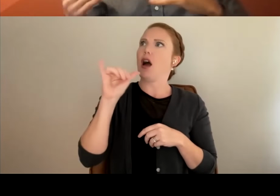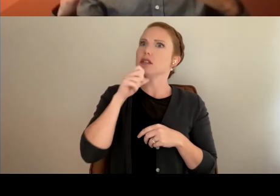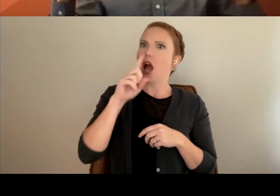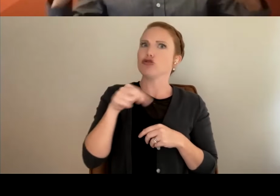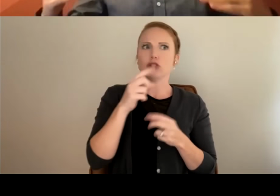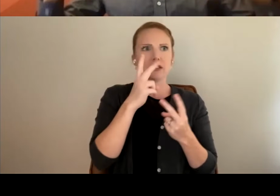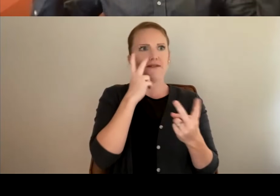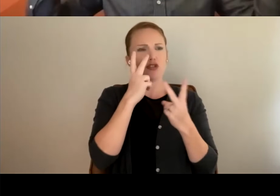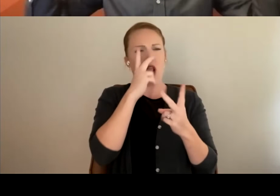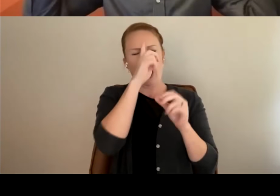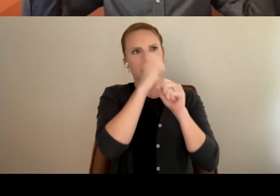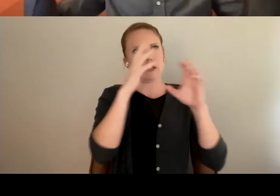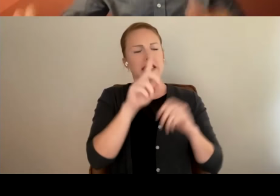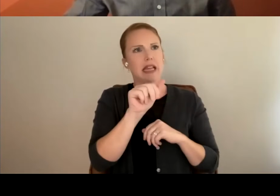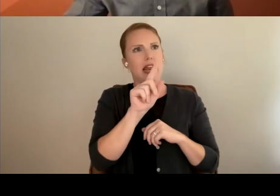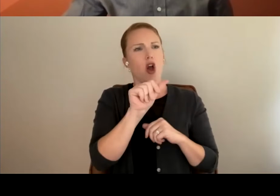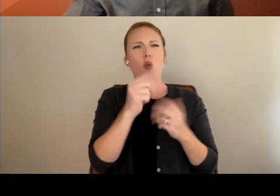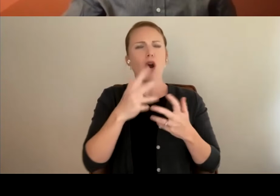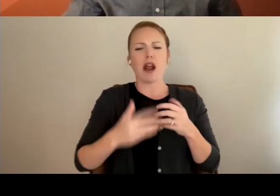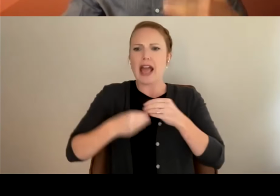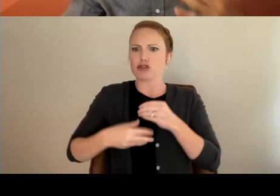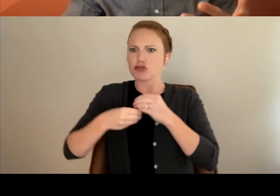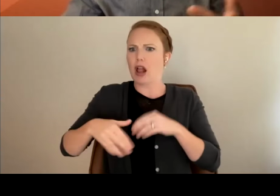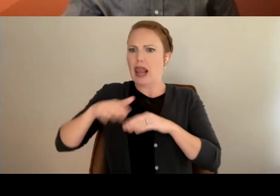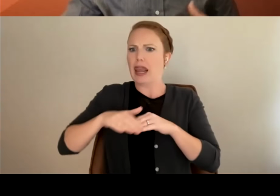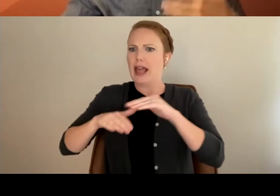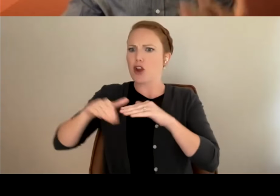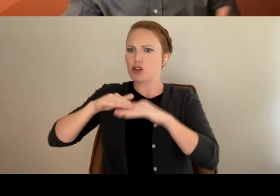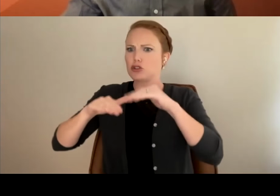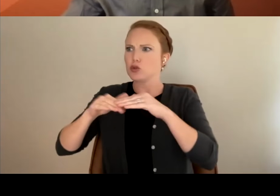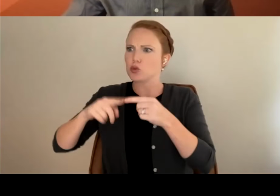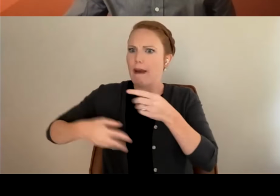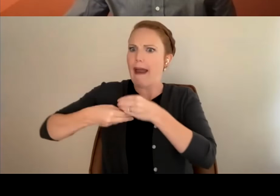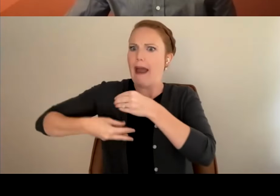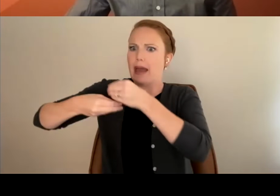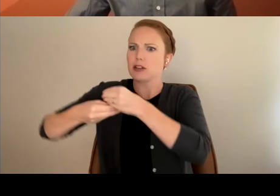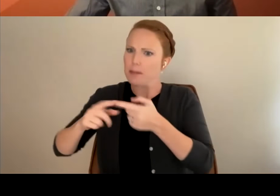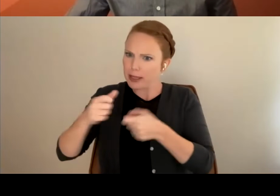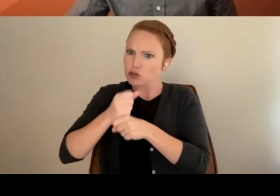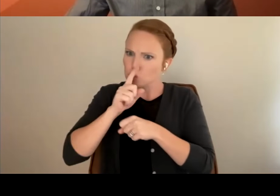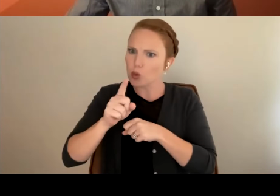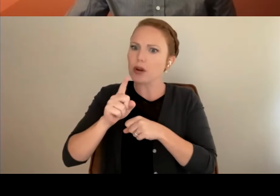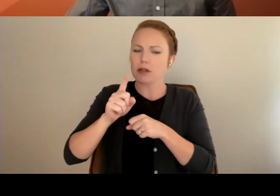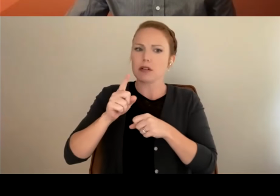data. What are the extra layers that we want to add on to make sure that everybody can